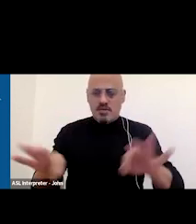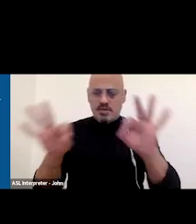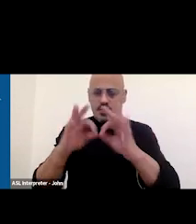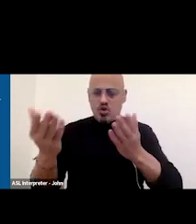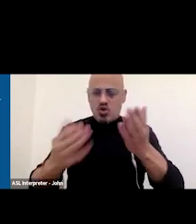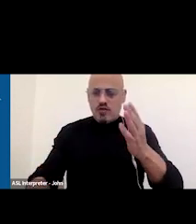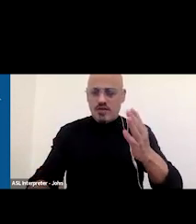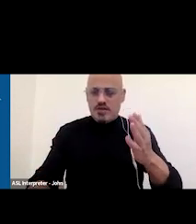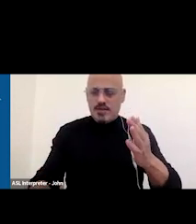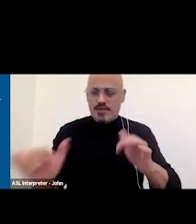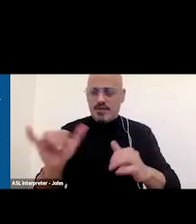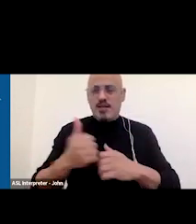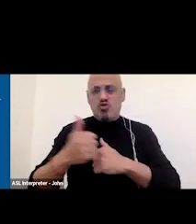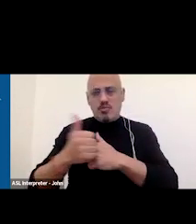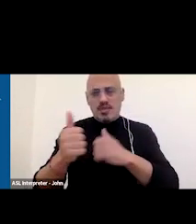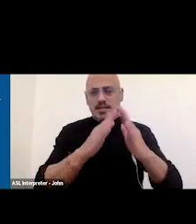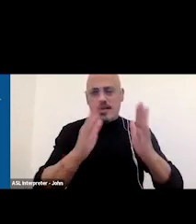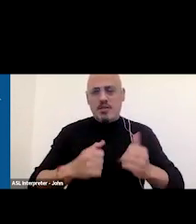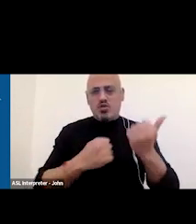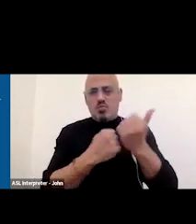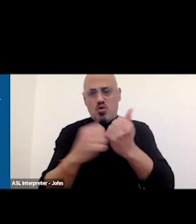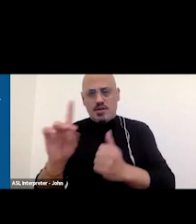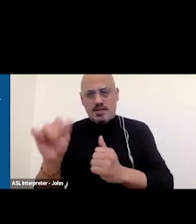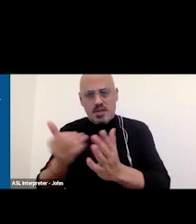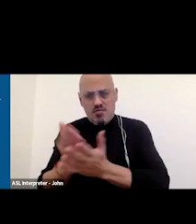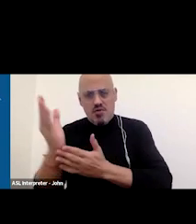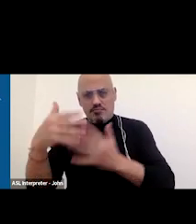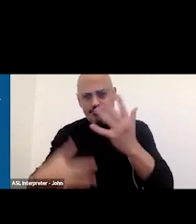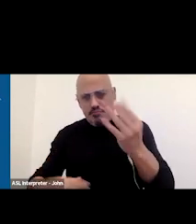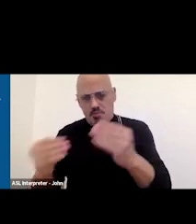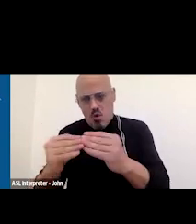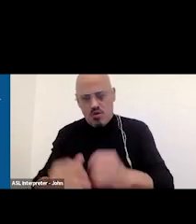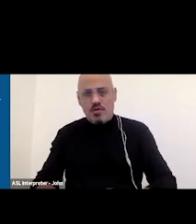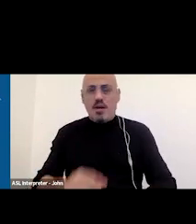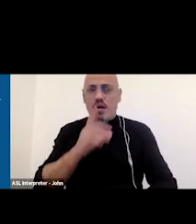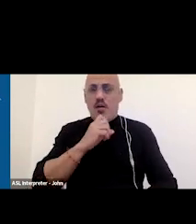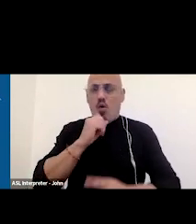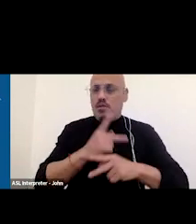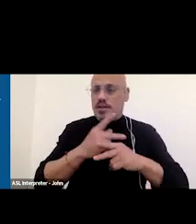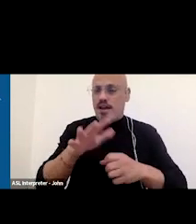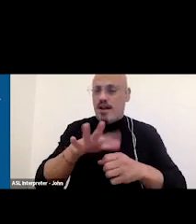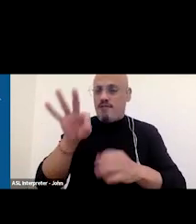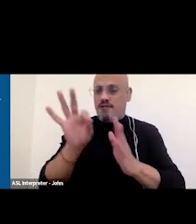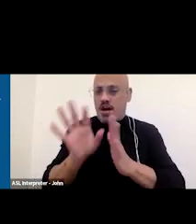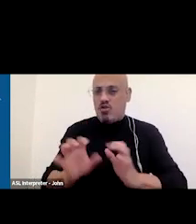such as transportation, housing support, disability rights, and more. The Eldercare Locator can connect older adults